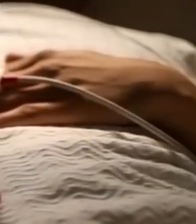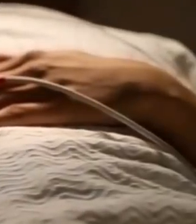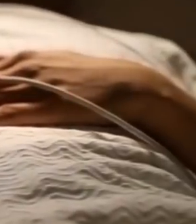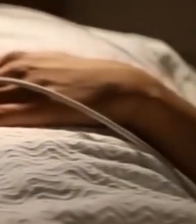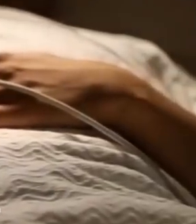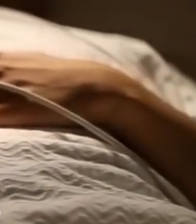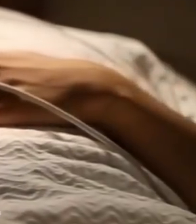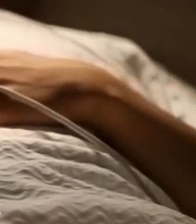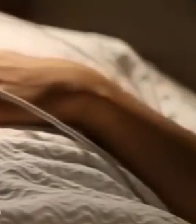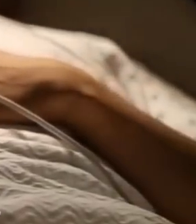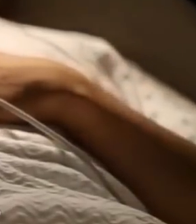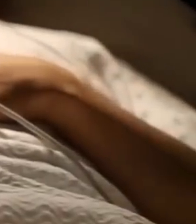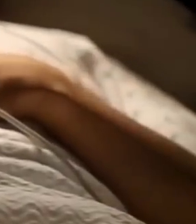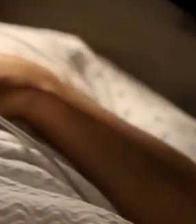ON YOUR TV SCREEN.